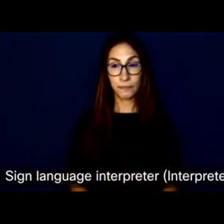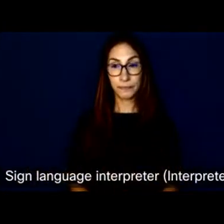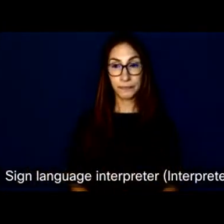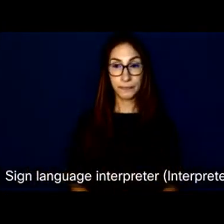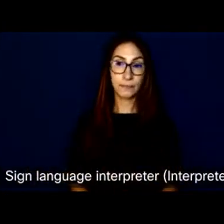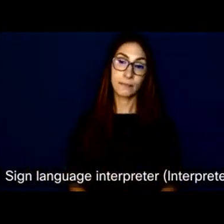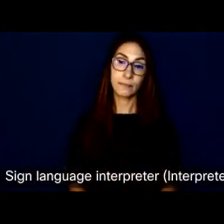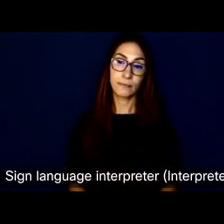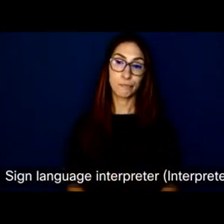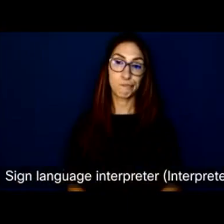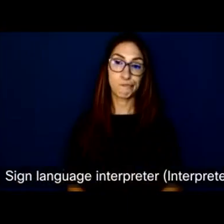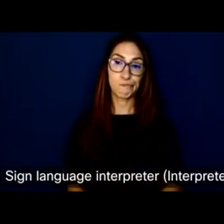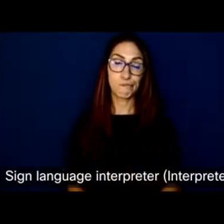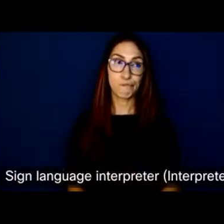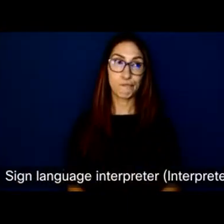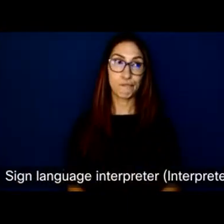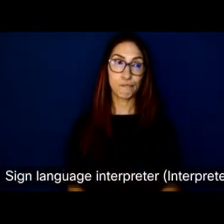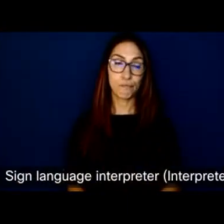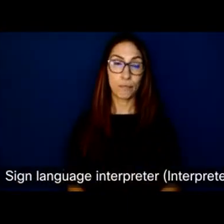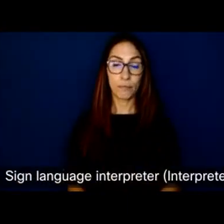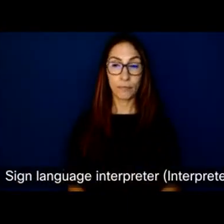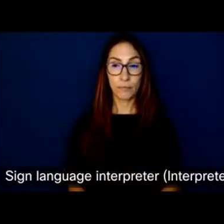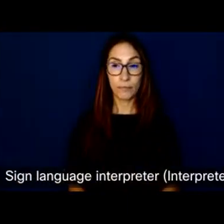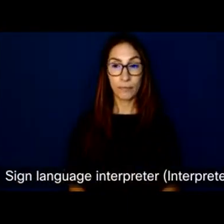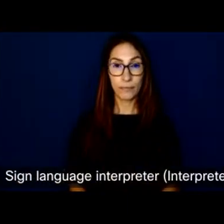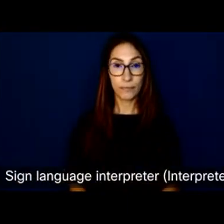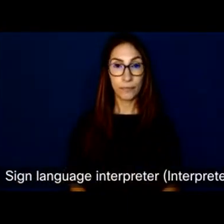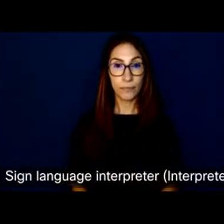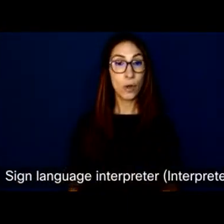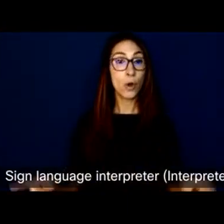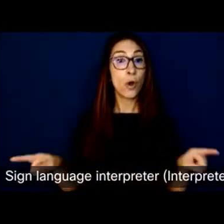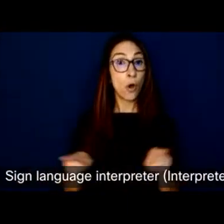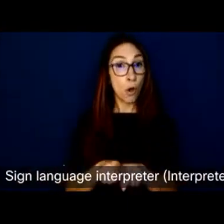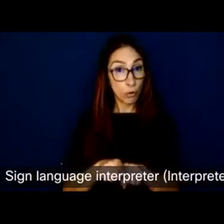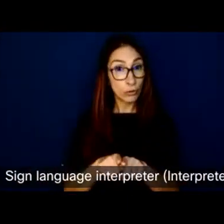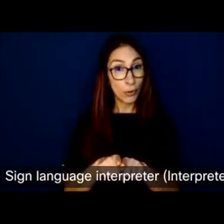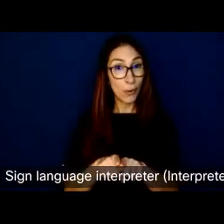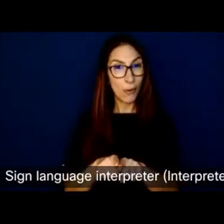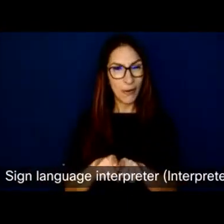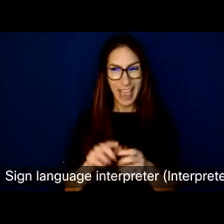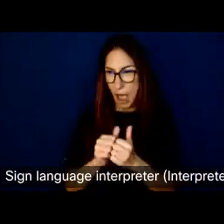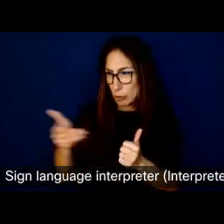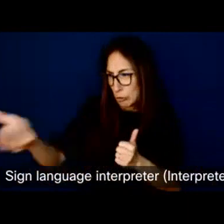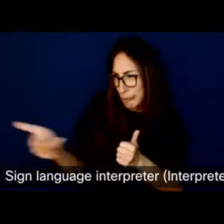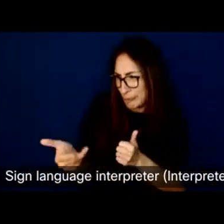welcomed is, you know, publicly partnering with an HIV